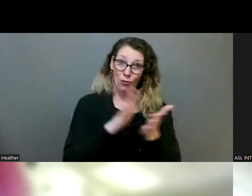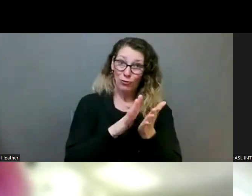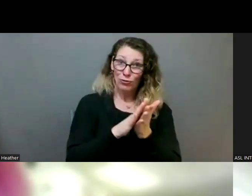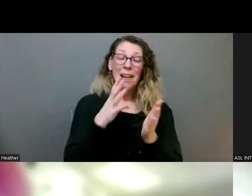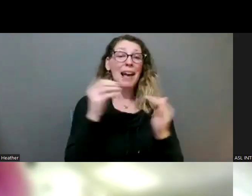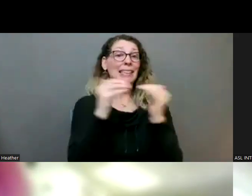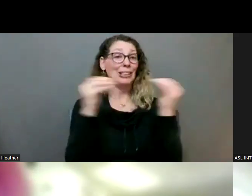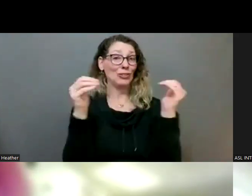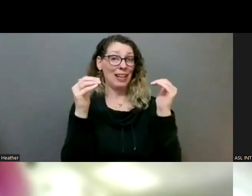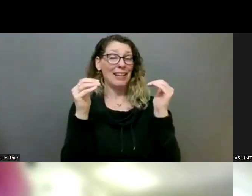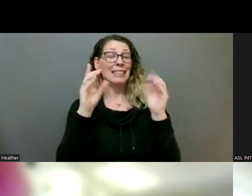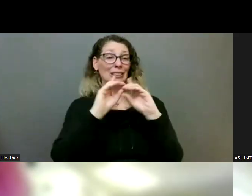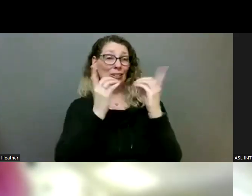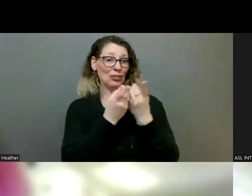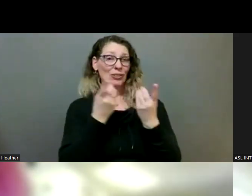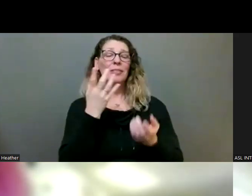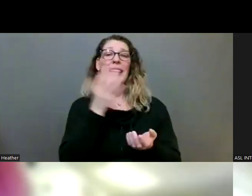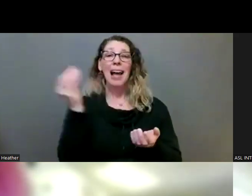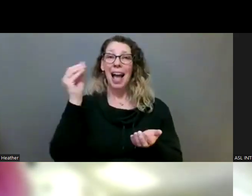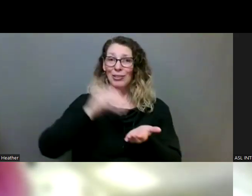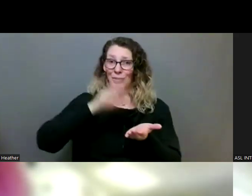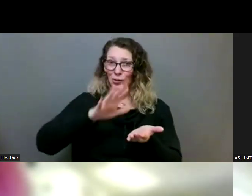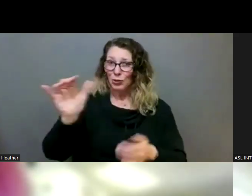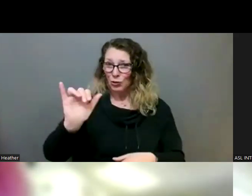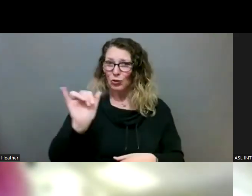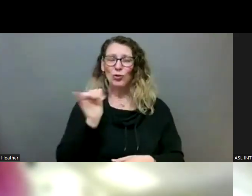and Scholars monthly at every school and at the district level, and just getting their feedback